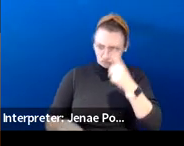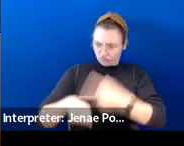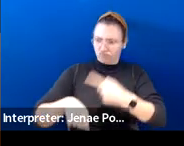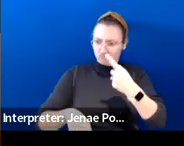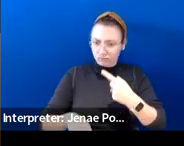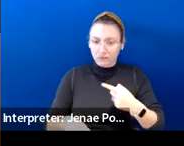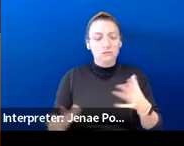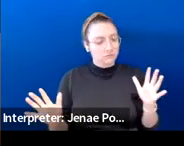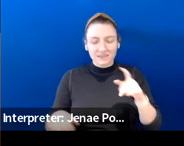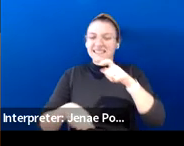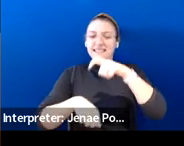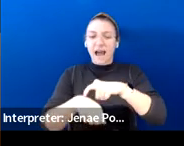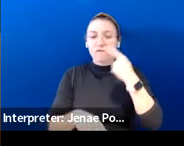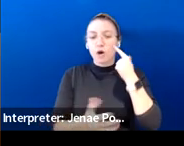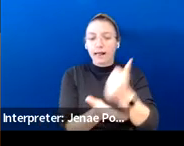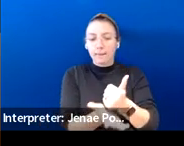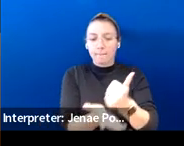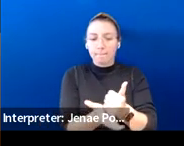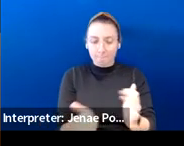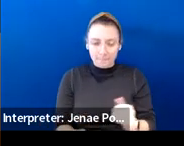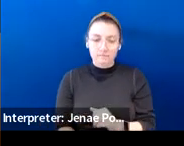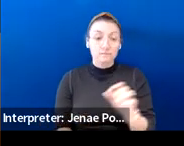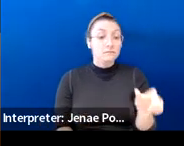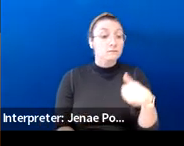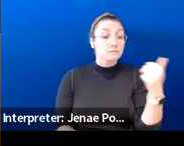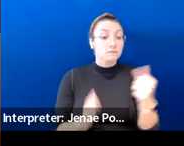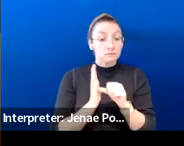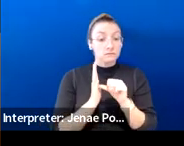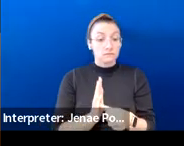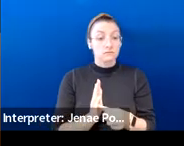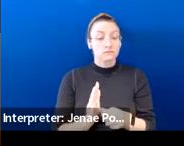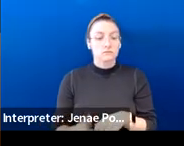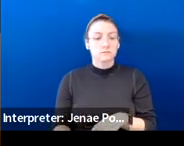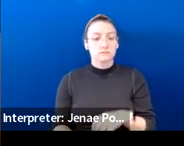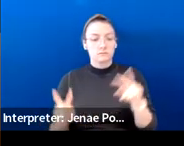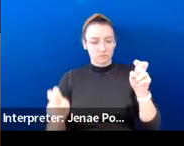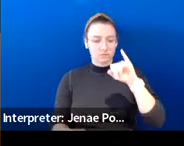Another thing that I wanted to highlight or bring about was, quote, by J.K. Rowling.